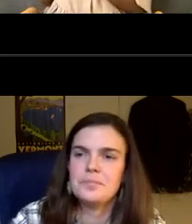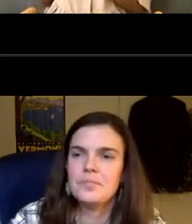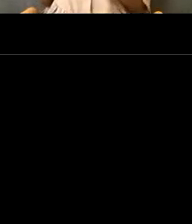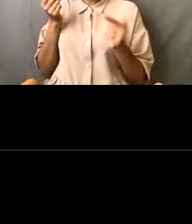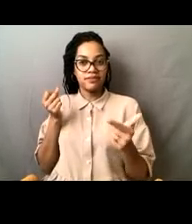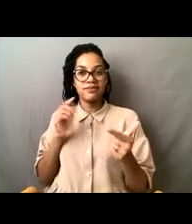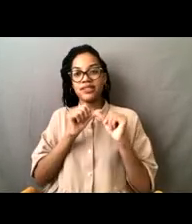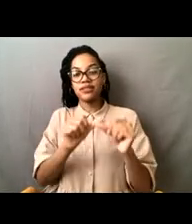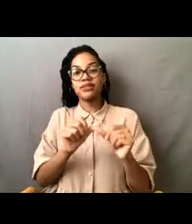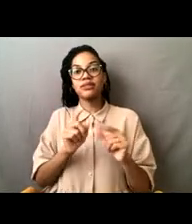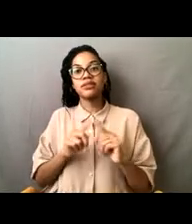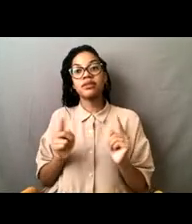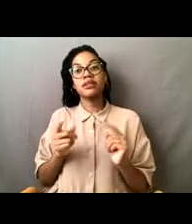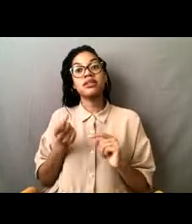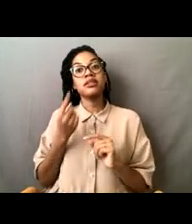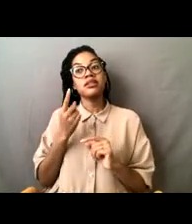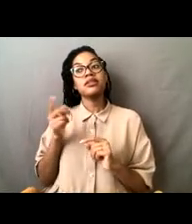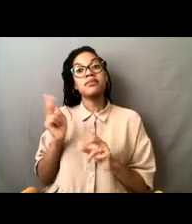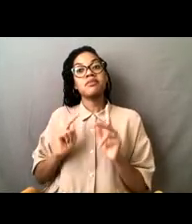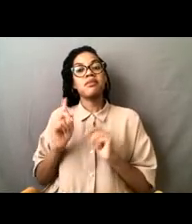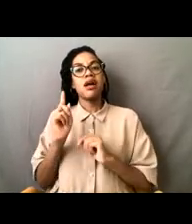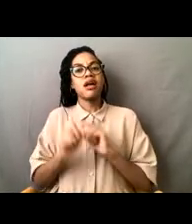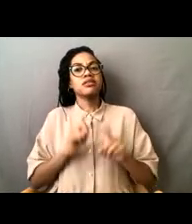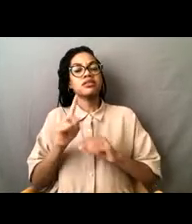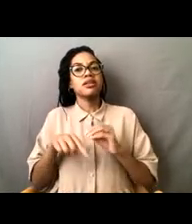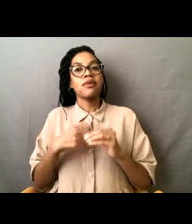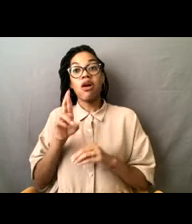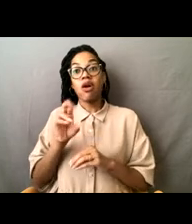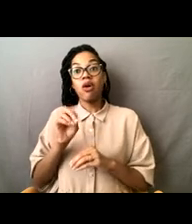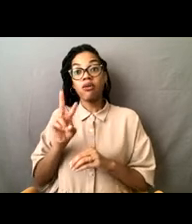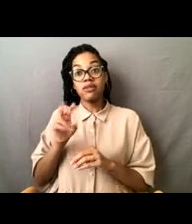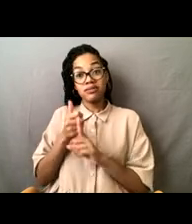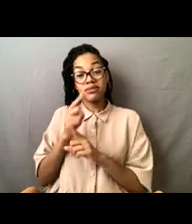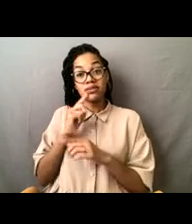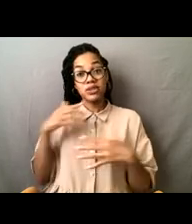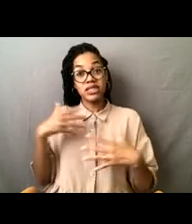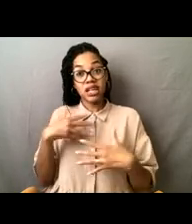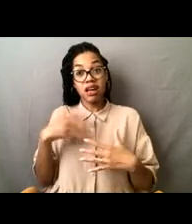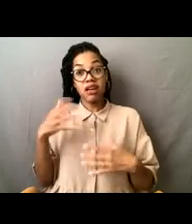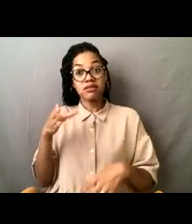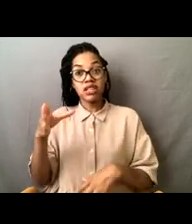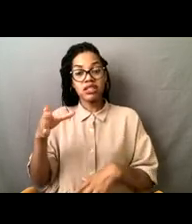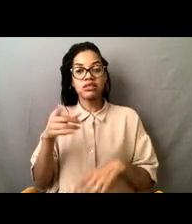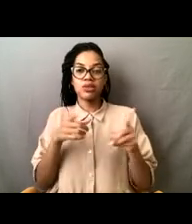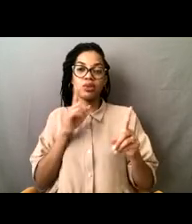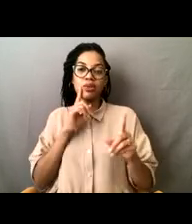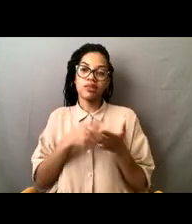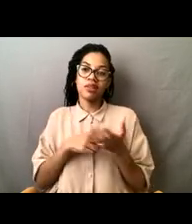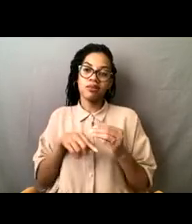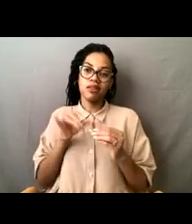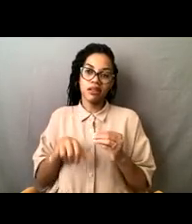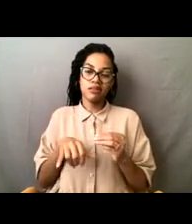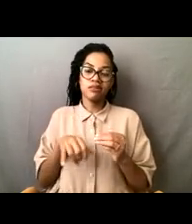But just to let you know that folks are asking if the ROV scares the fish. So I think you'll probably talk about that when you talk about the ROV.